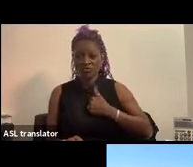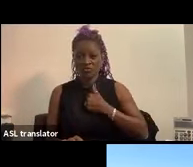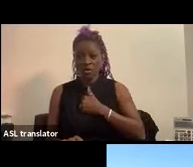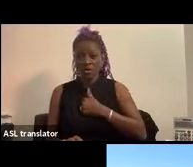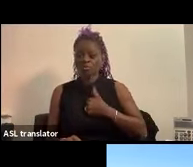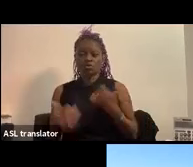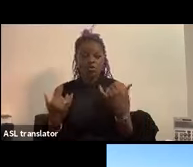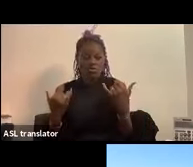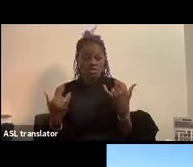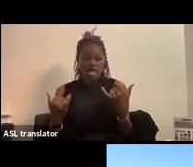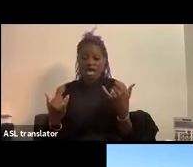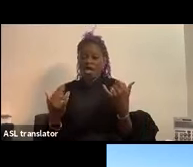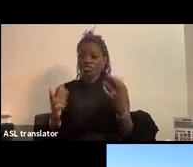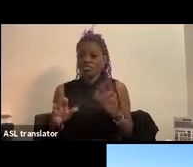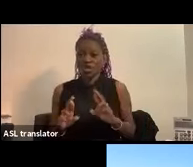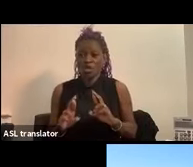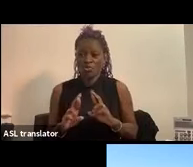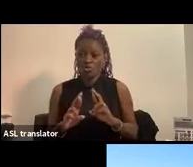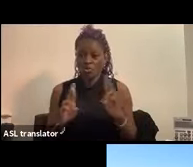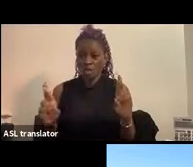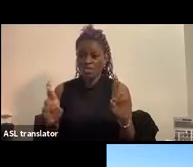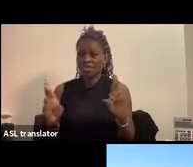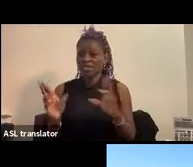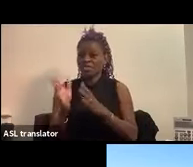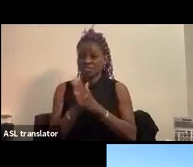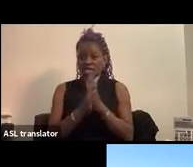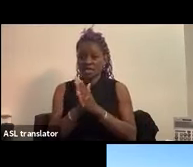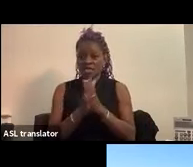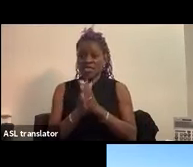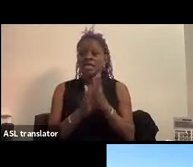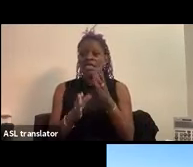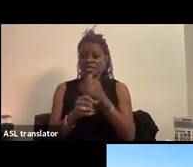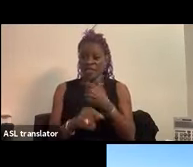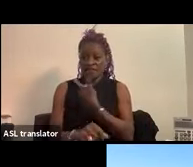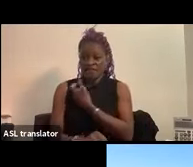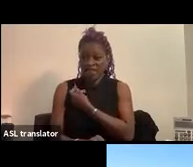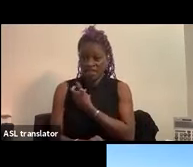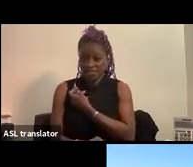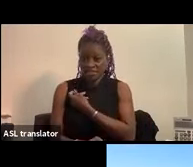vaccinated after their illness, but also to share that with their family. And most of them were just needed more